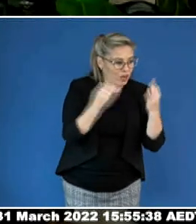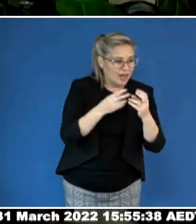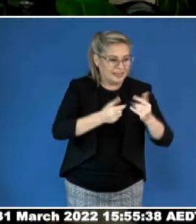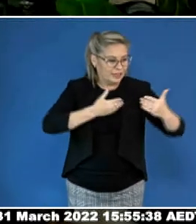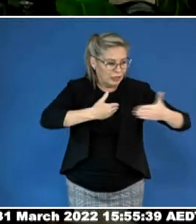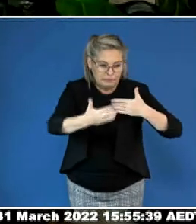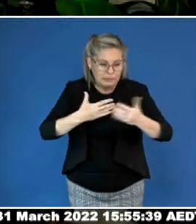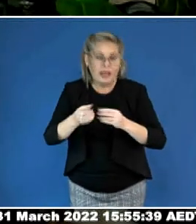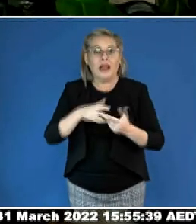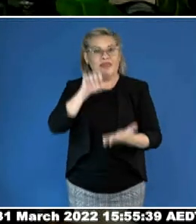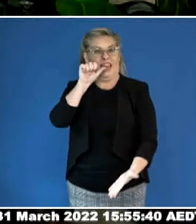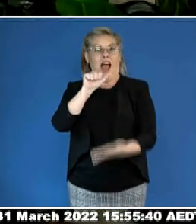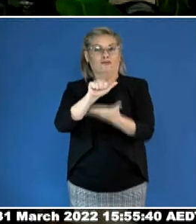user-led organisations such as Yellow Ladybugs.